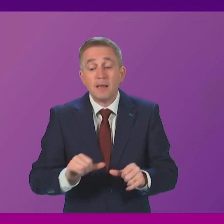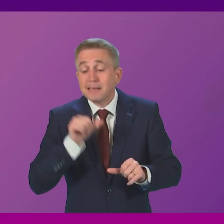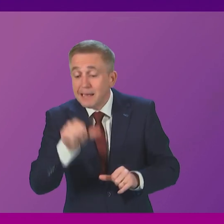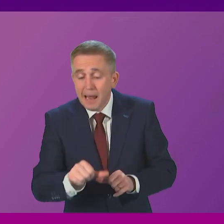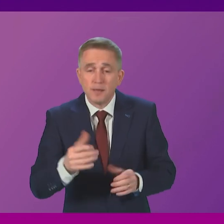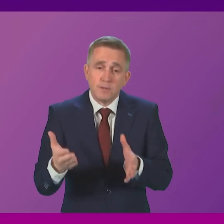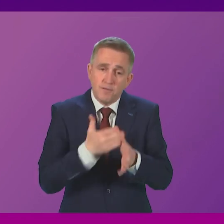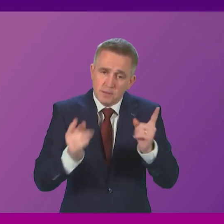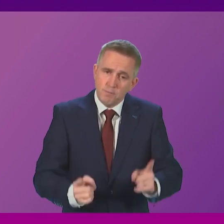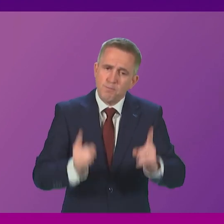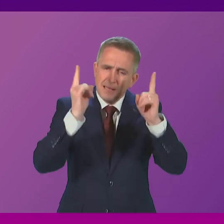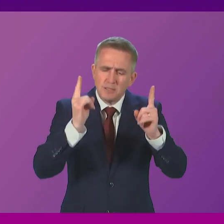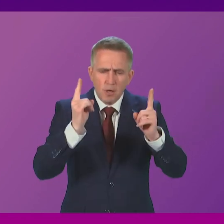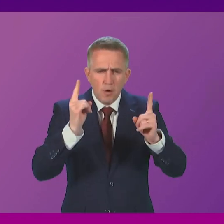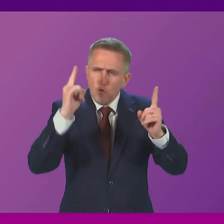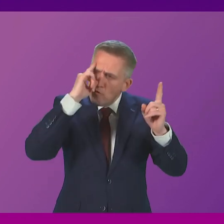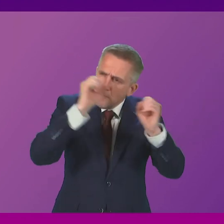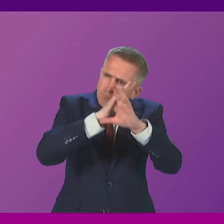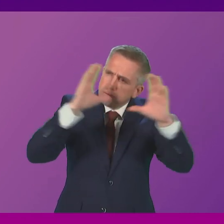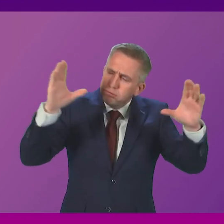in the extraordinary potential of the Scottish people.